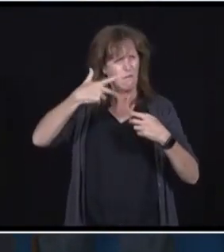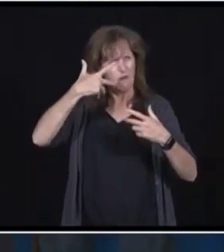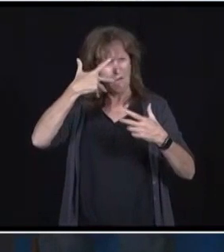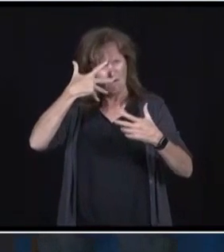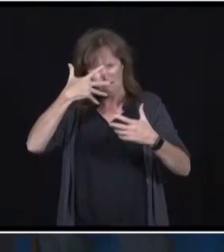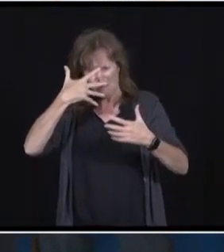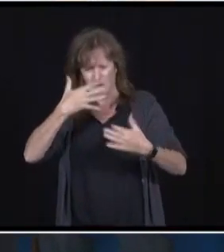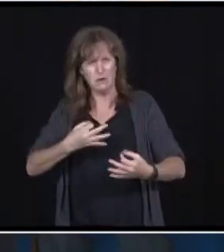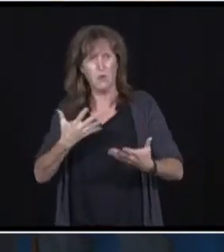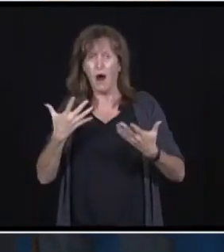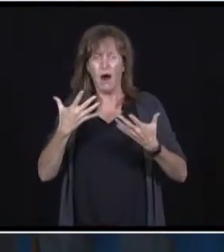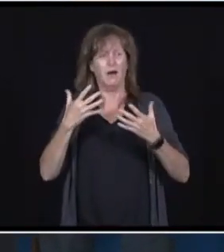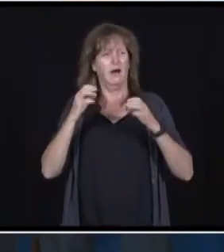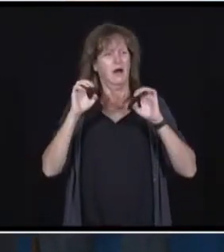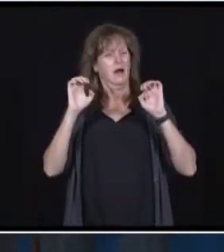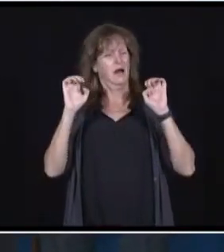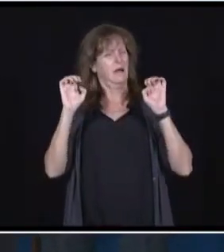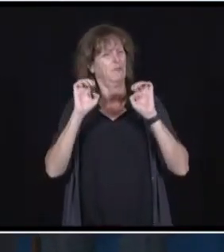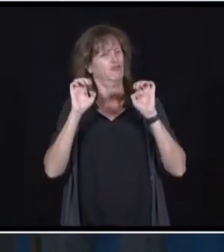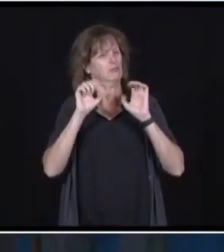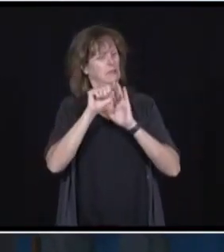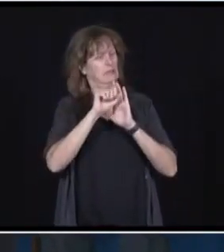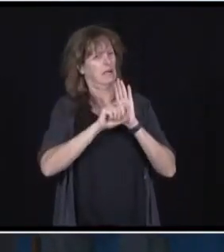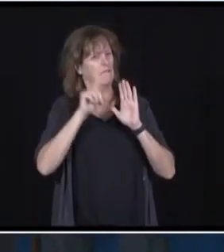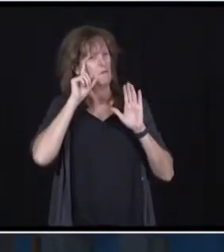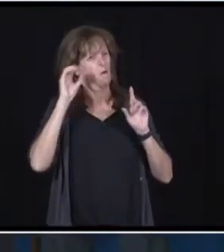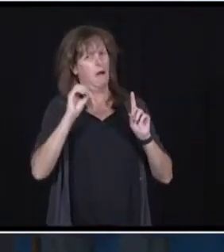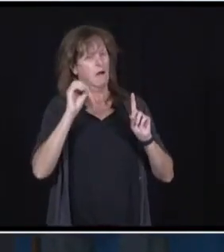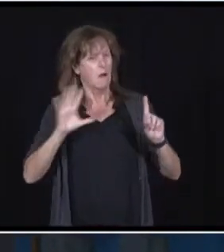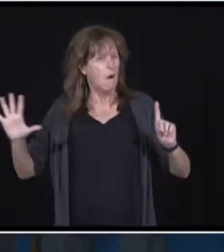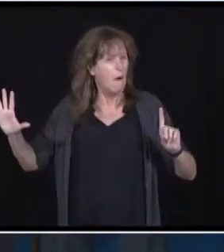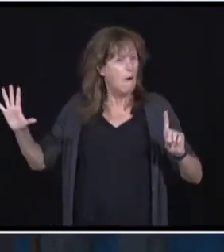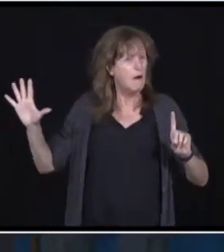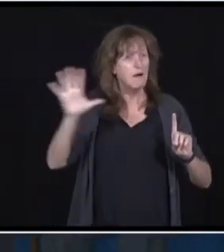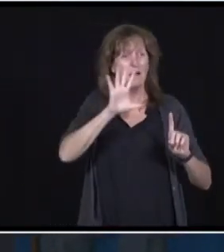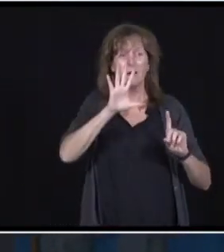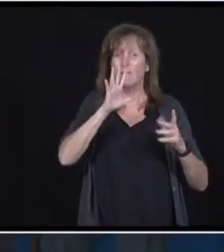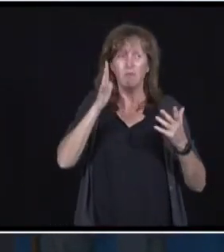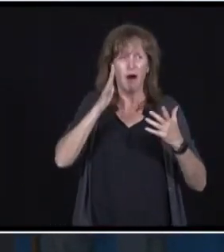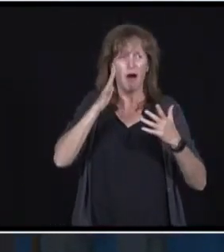We made the difficult but necessary decision to declare a state of emergency in Ontario.